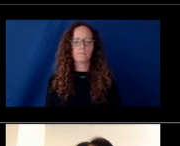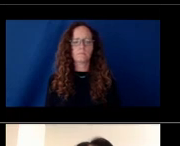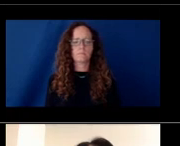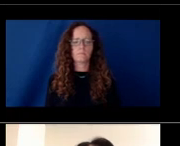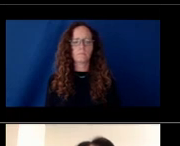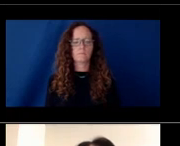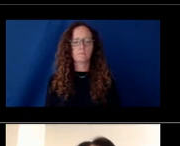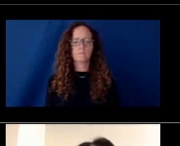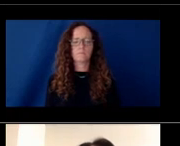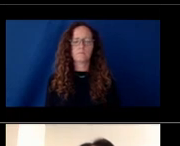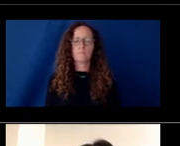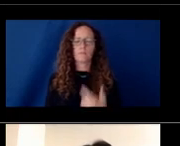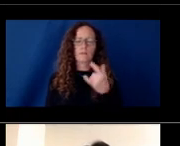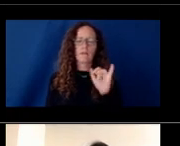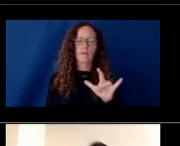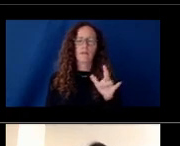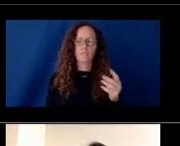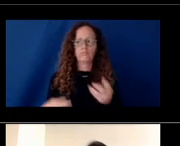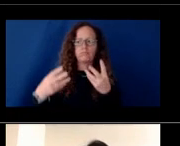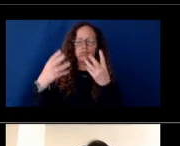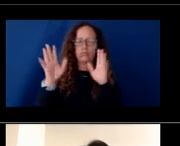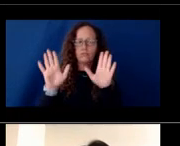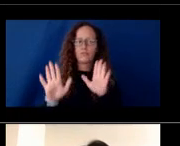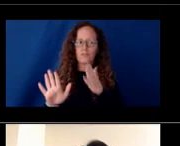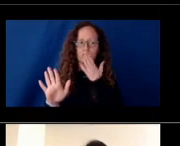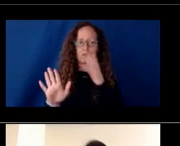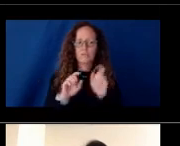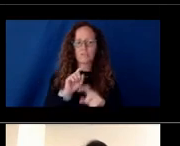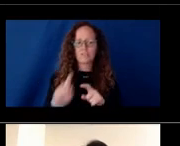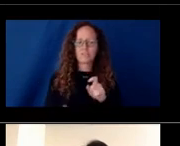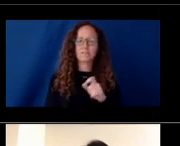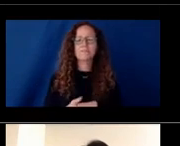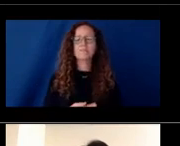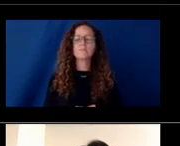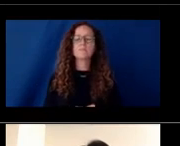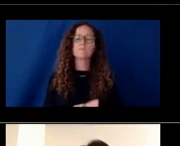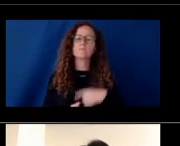Again, a lot of good questions coming in here. Any thoughts on how HeatRisk information may